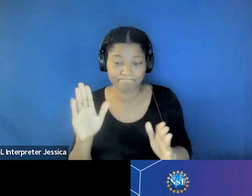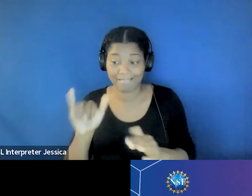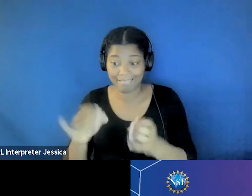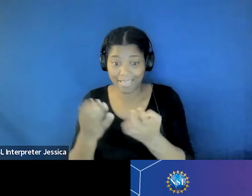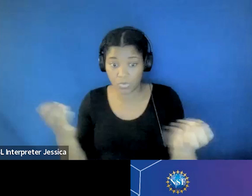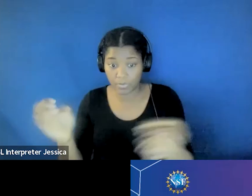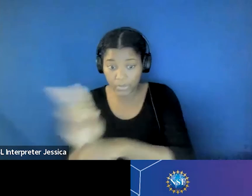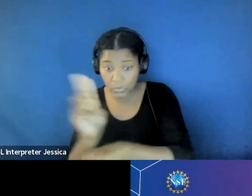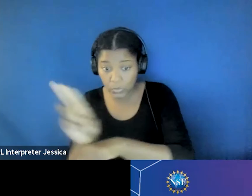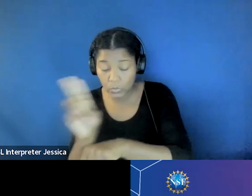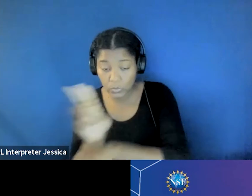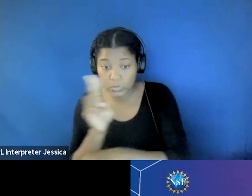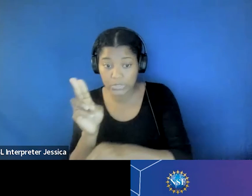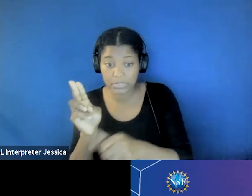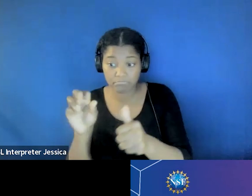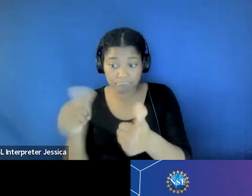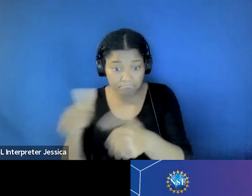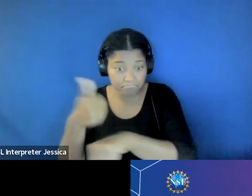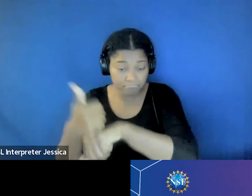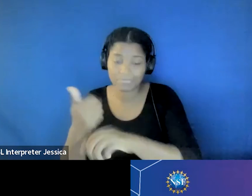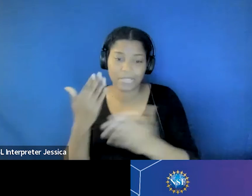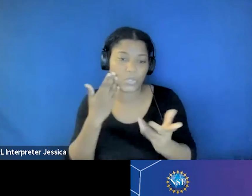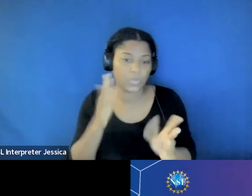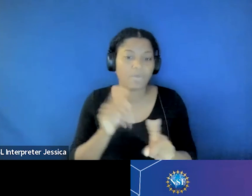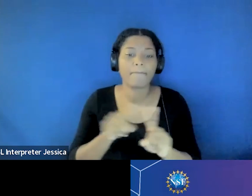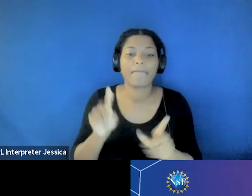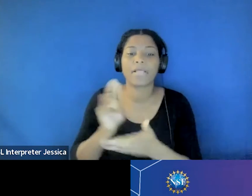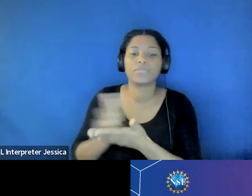So, having some statement by the university,